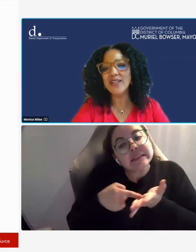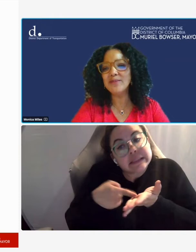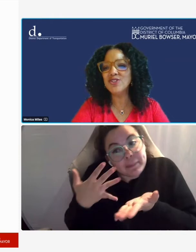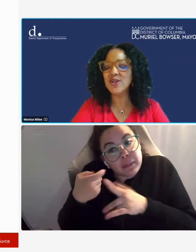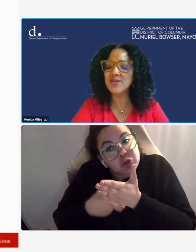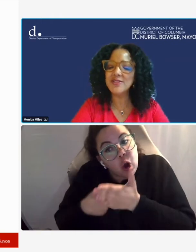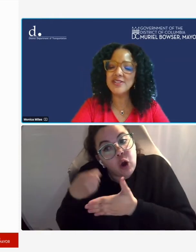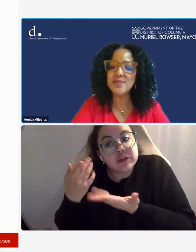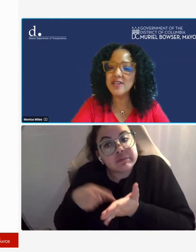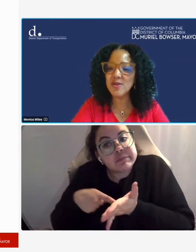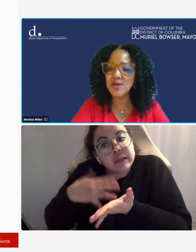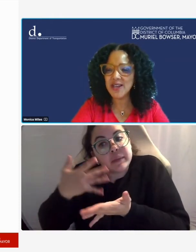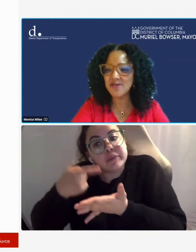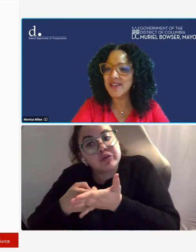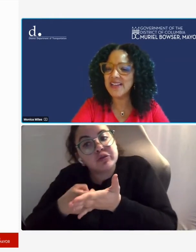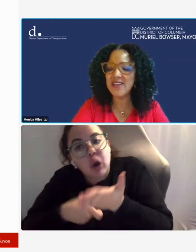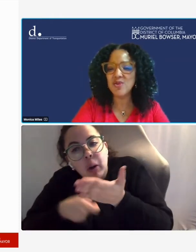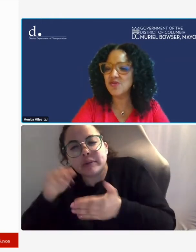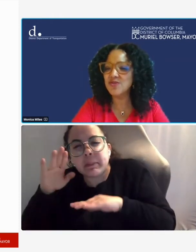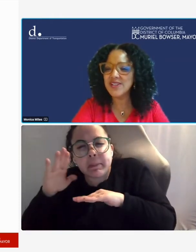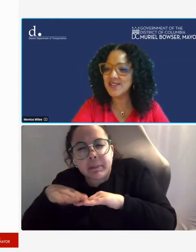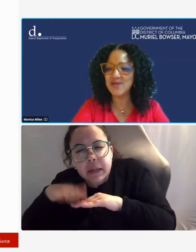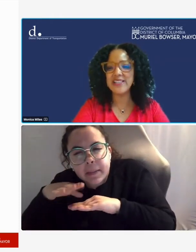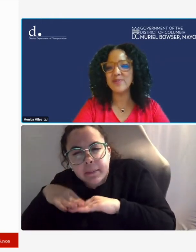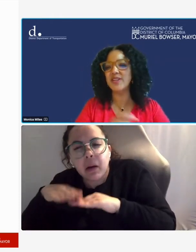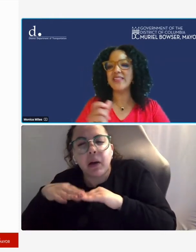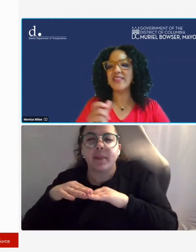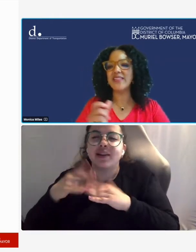charge them such a minimal amount of rent and what you really are doing is putting that money they're